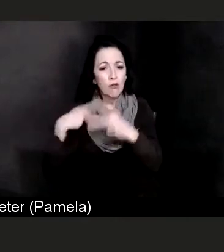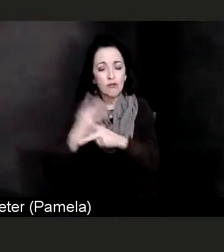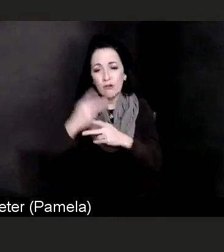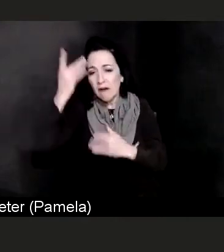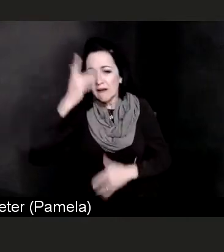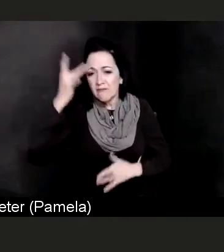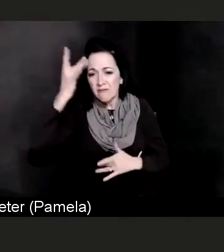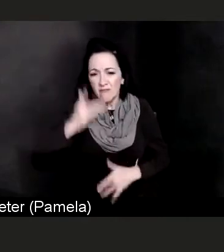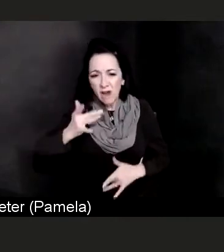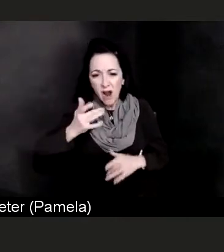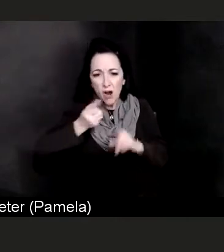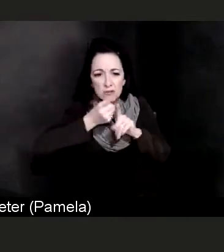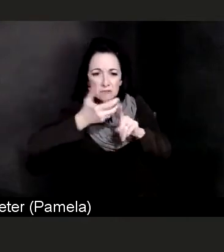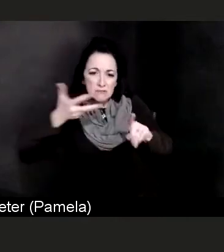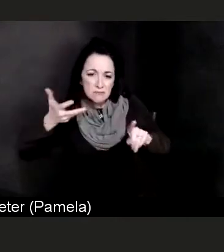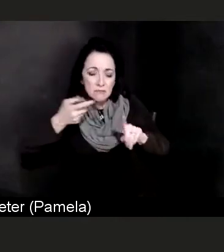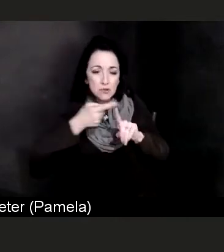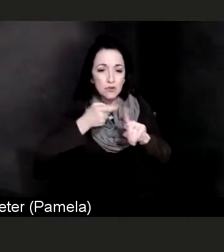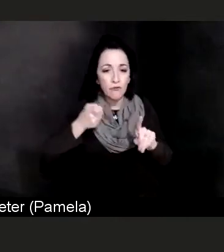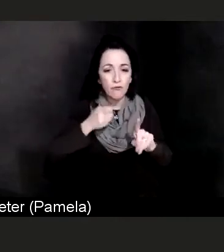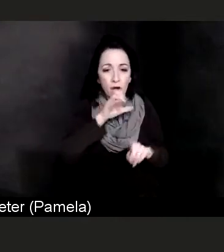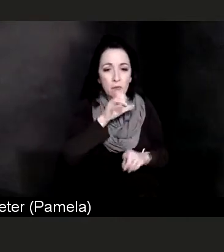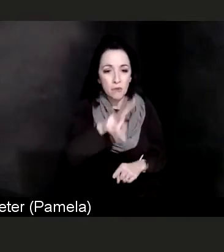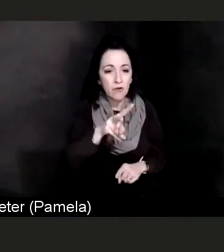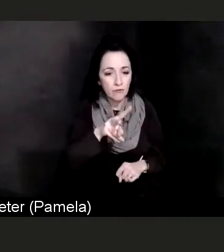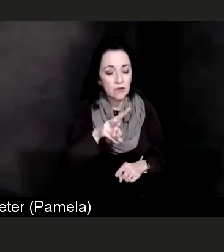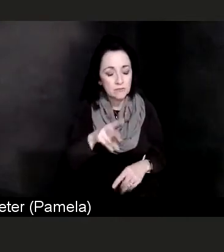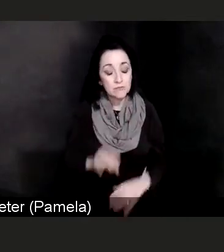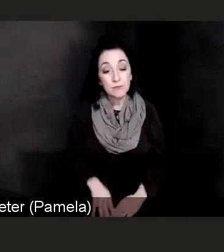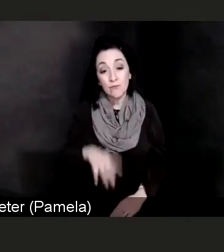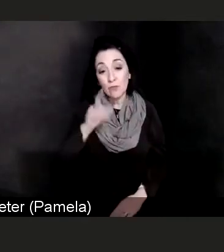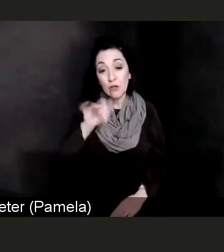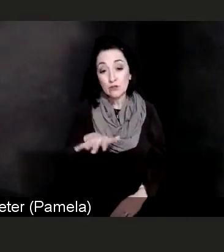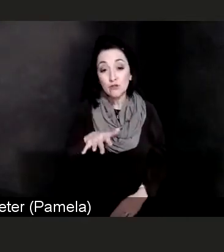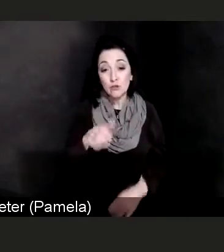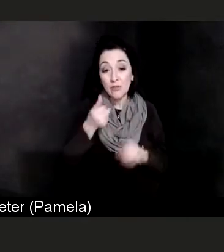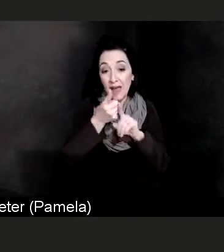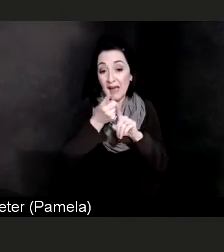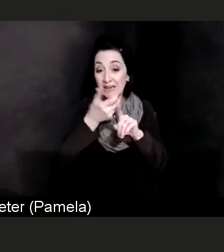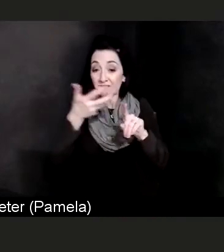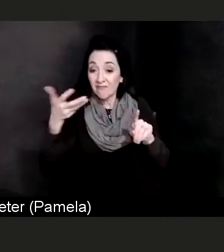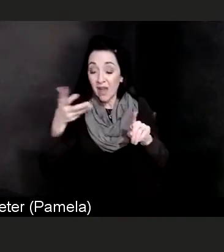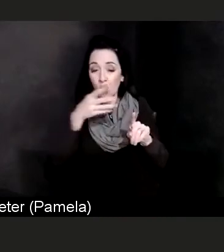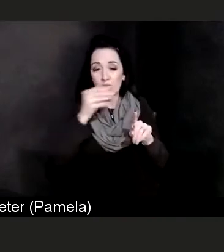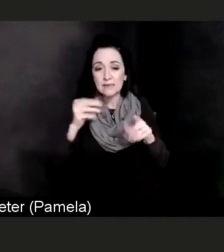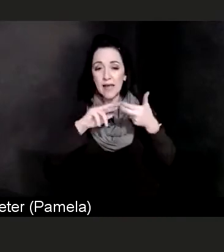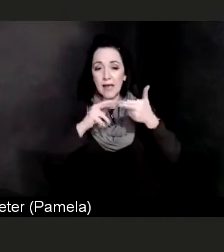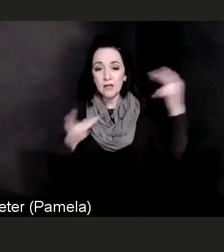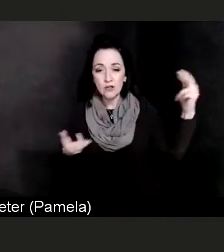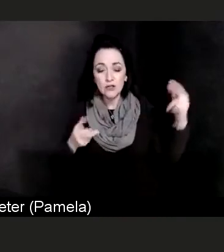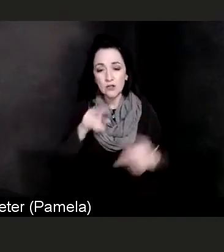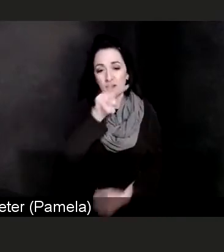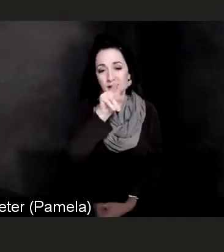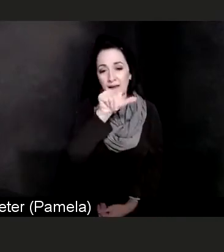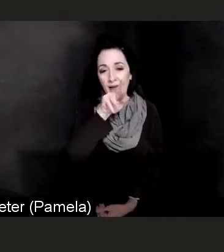There are currently three variants or strains and I'll use the variants and strains word interchangeably,